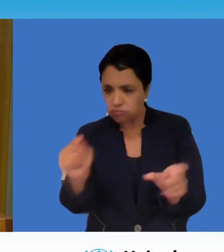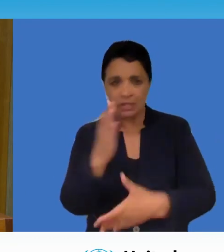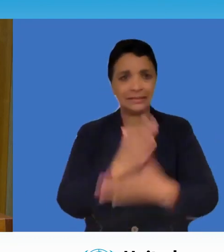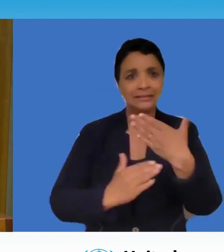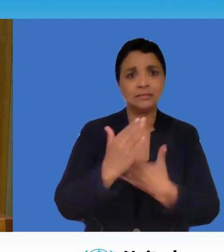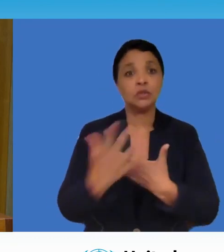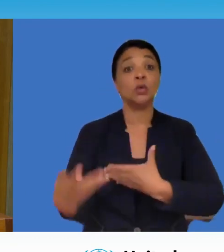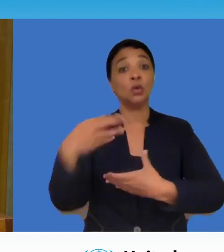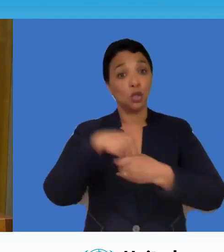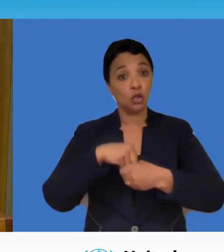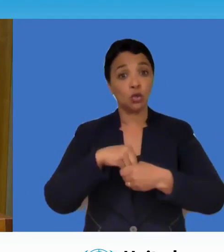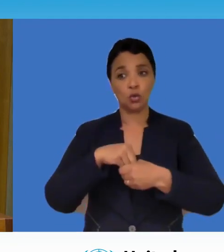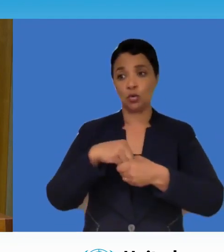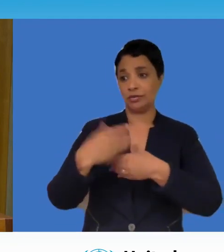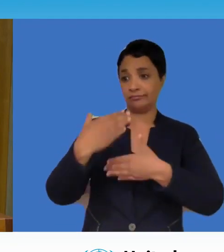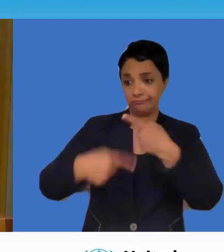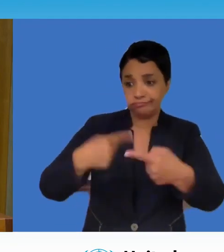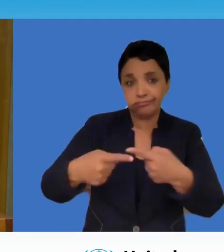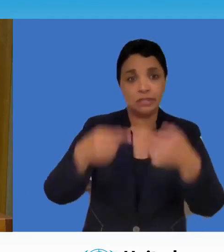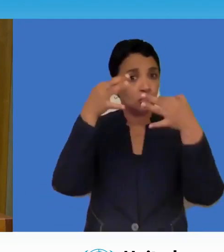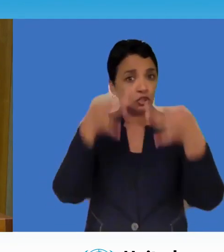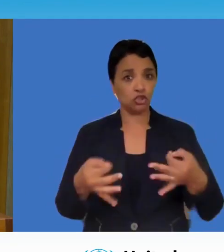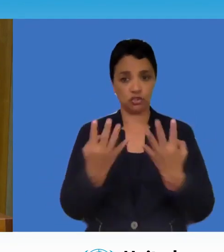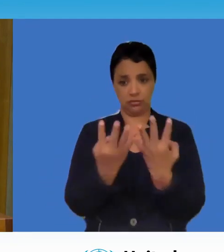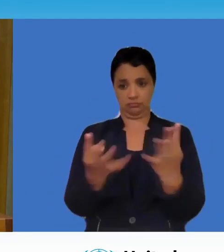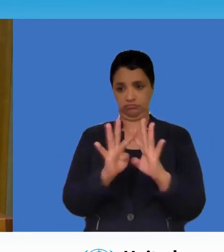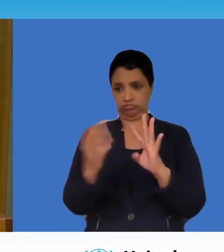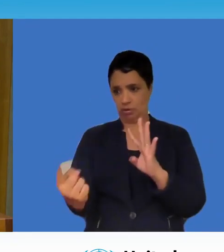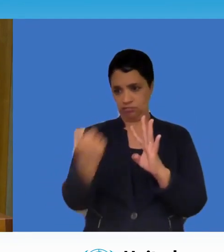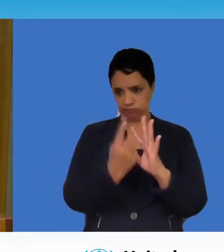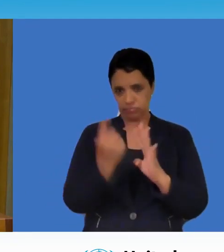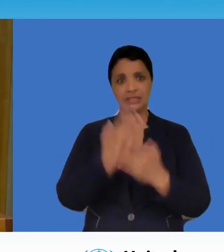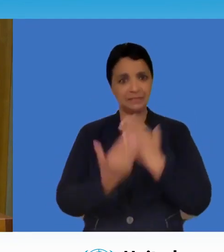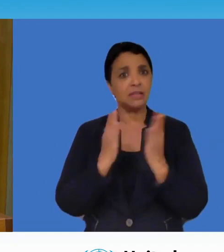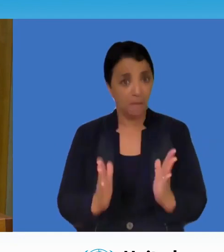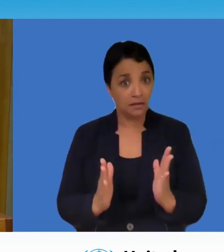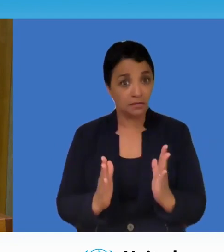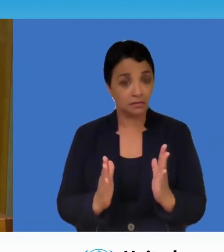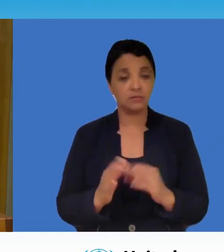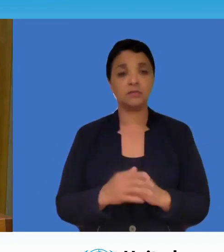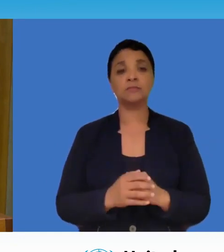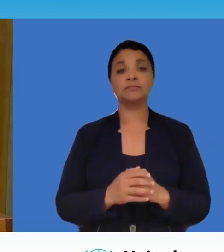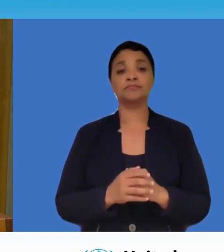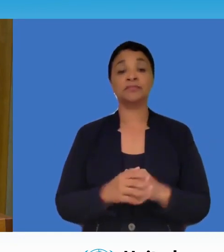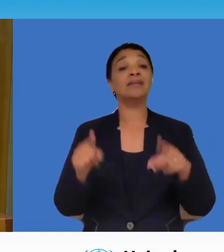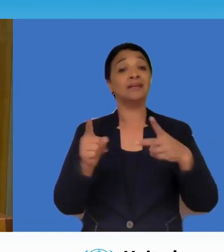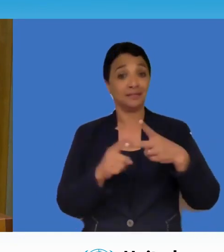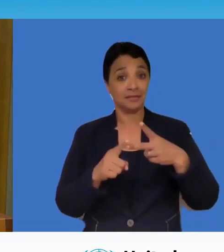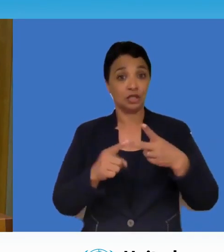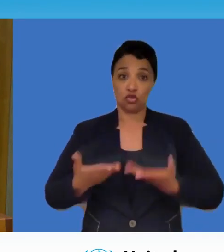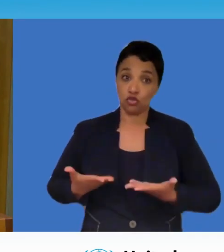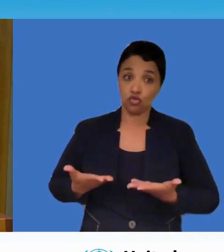persons with disabilities in decision-making processes this is a must providing essential